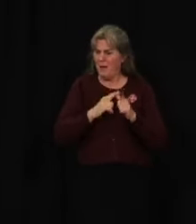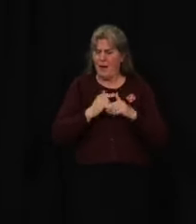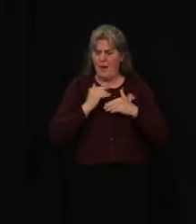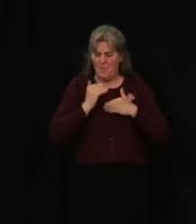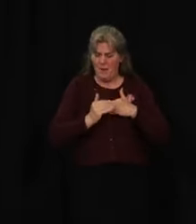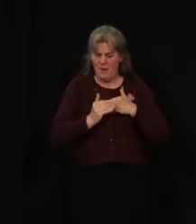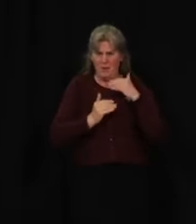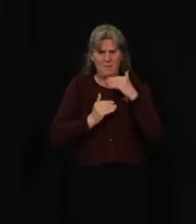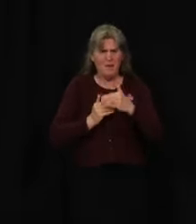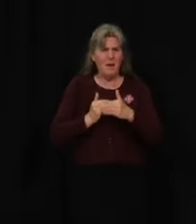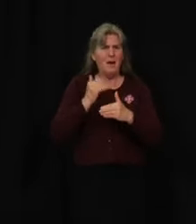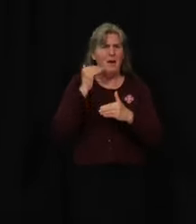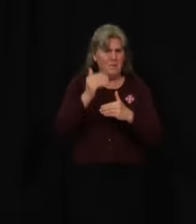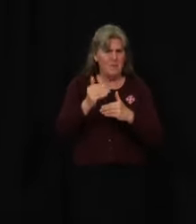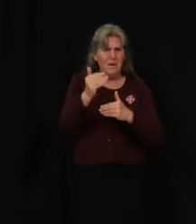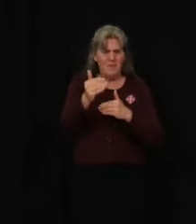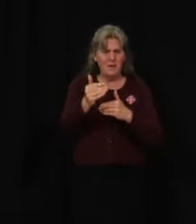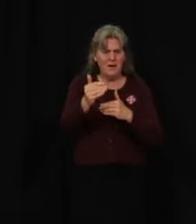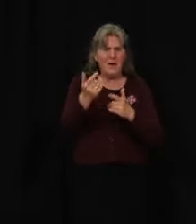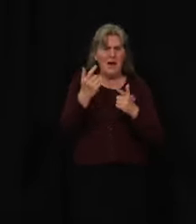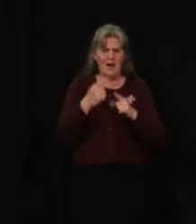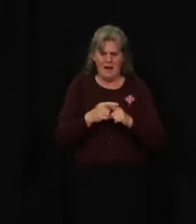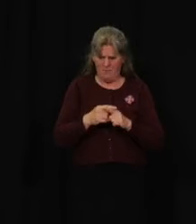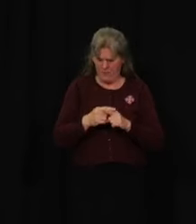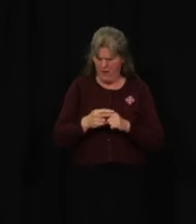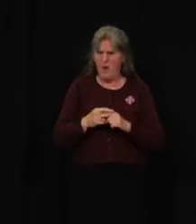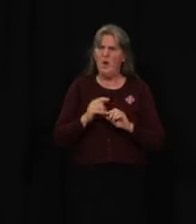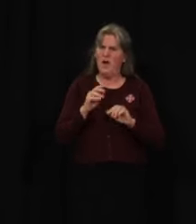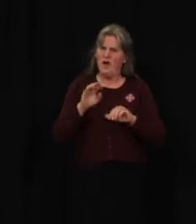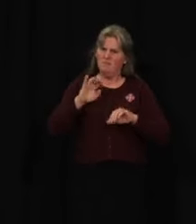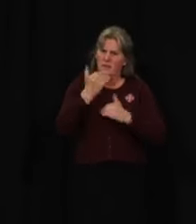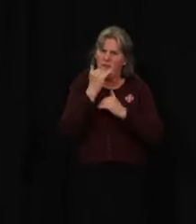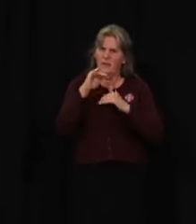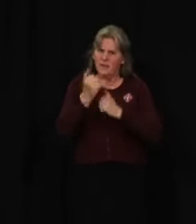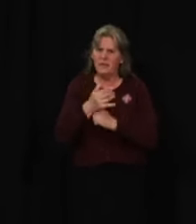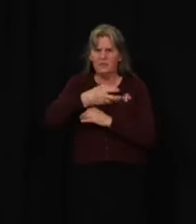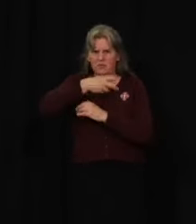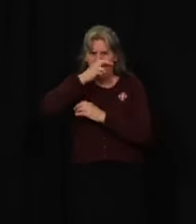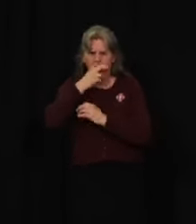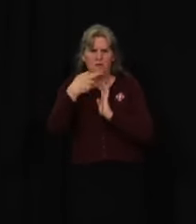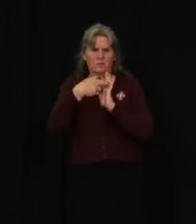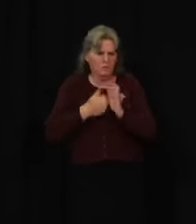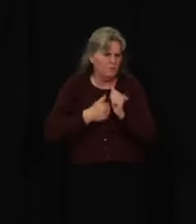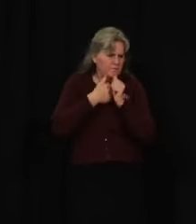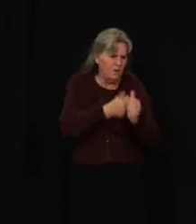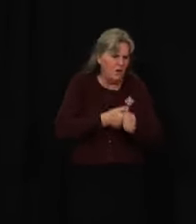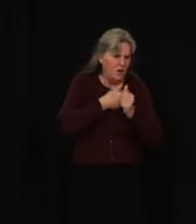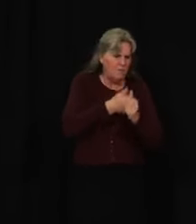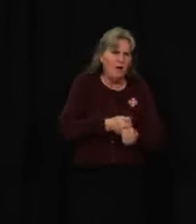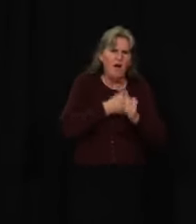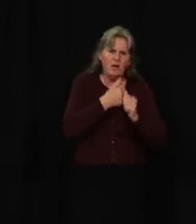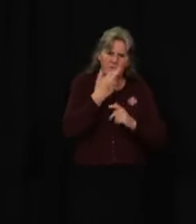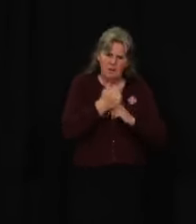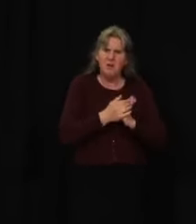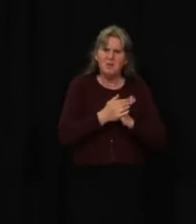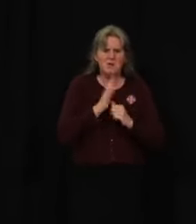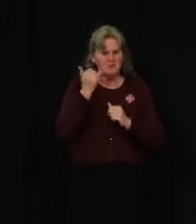with the introduction of what became a series of restrictive measures has set Yukon on the right path to protecting it's